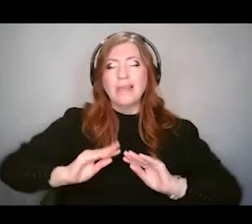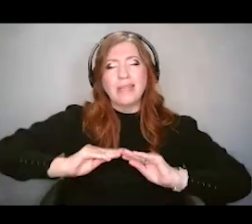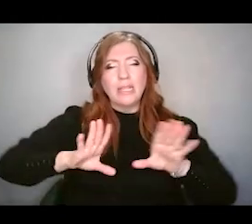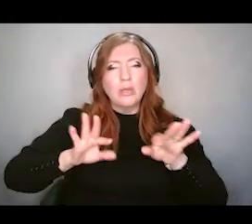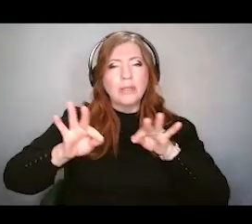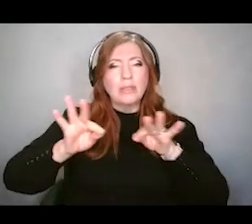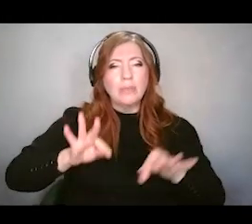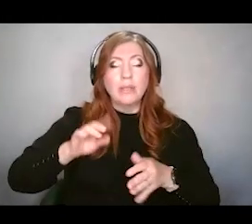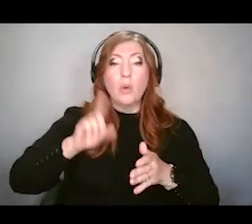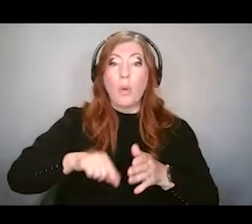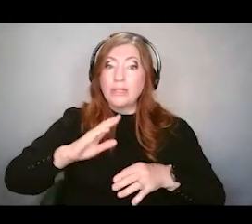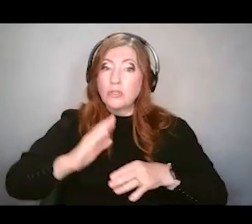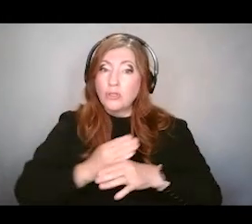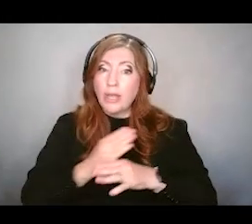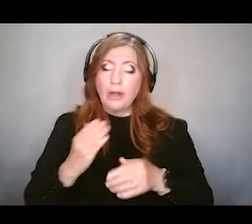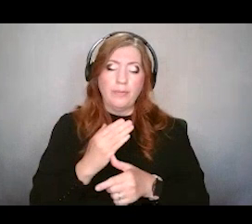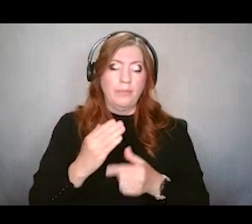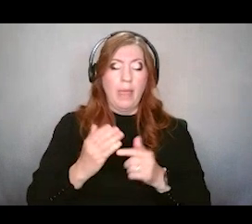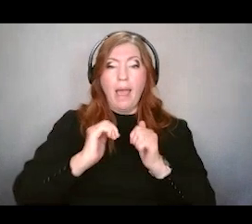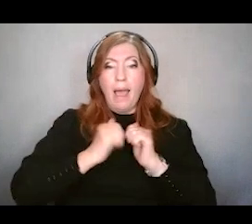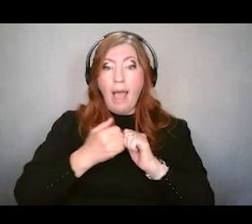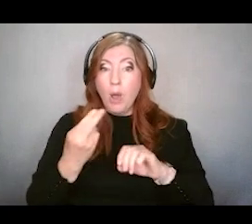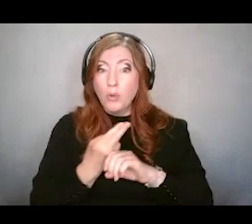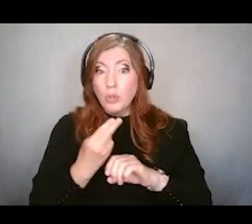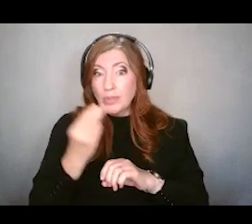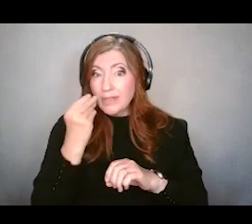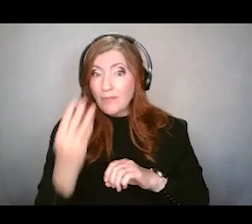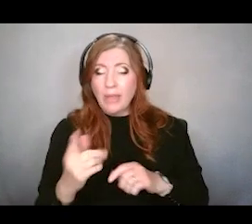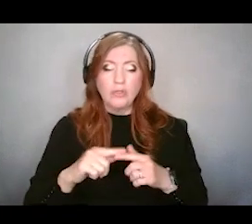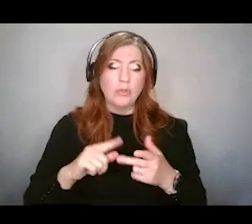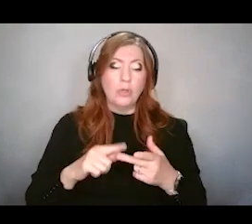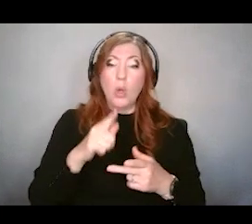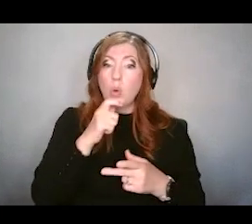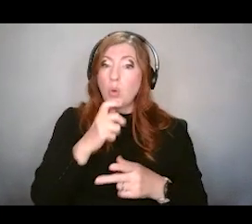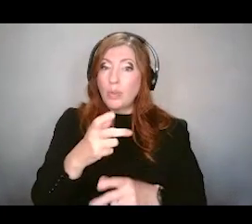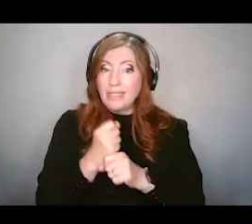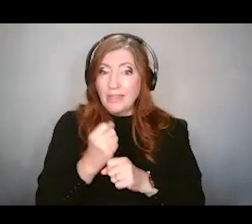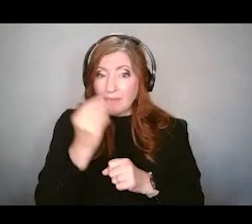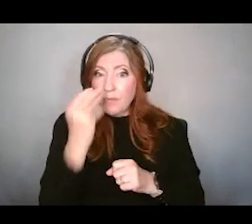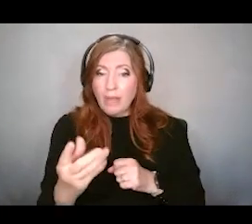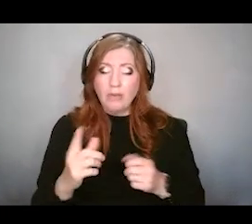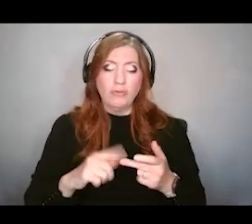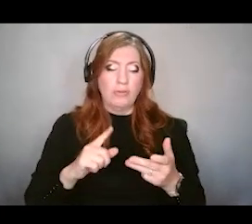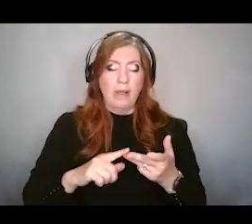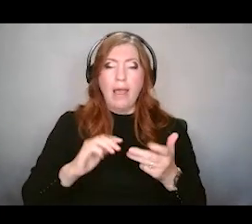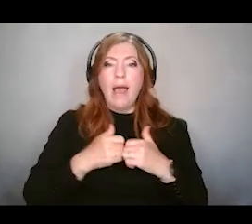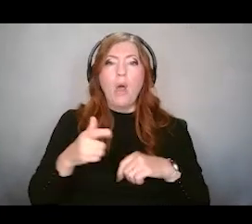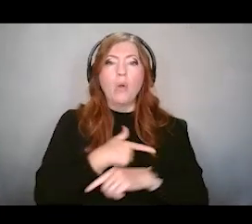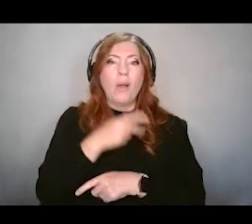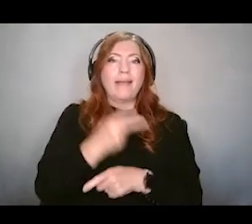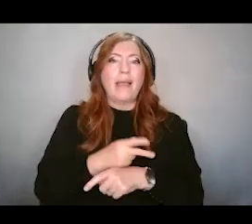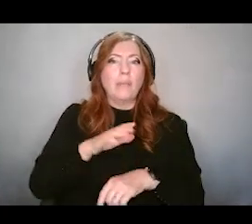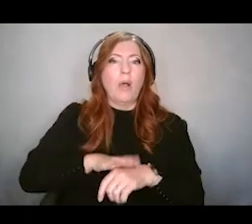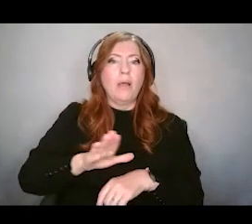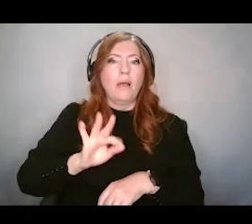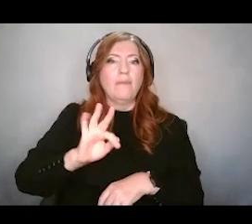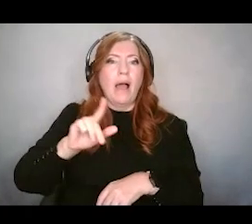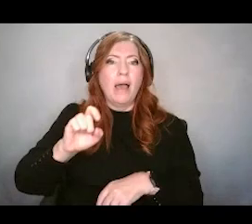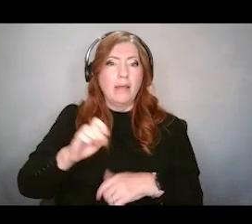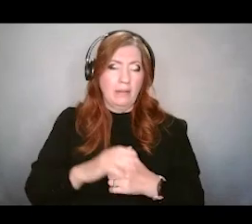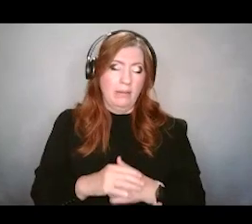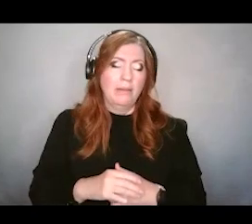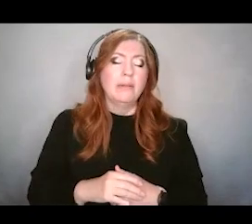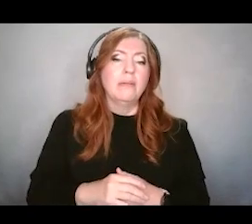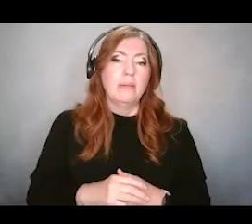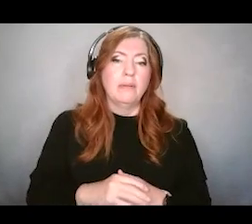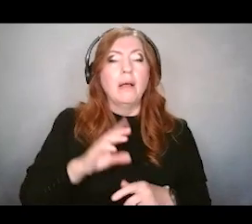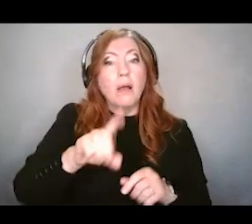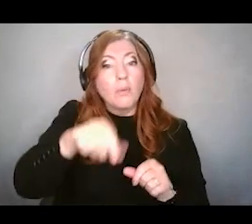be used, who will receive it, and how long it will be kept on file. Also, remember the principle of